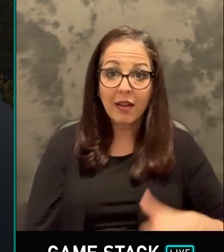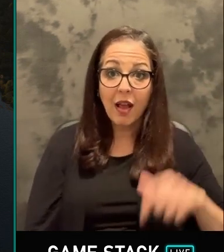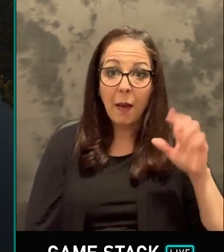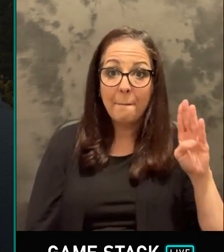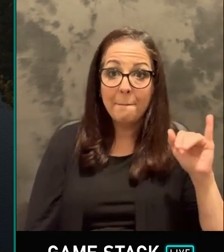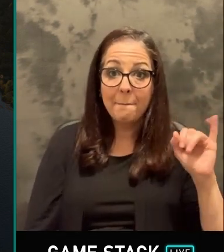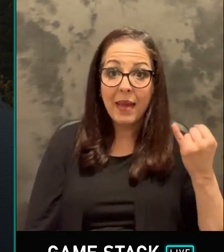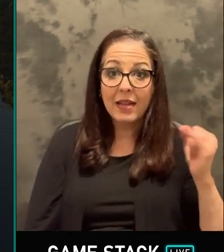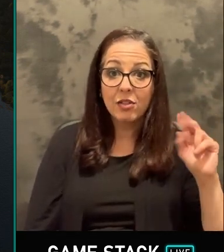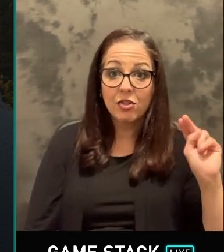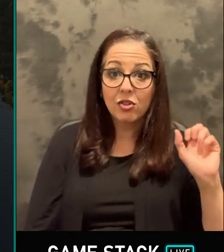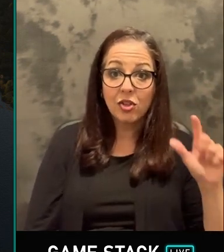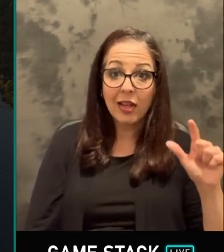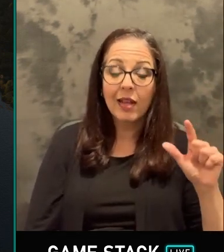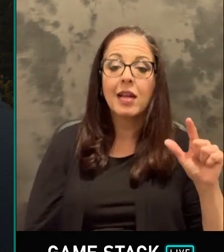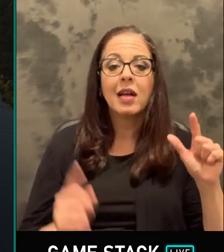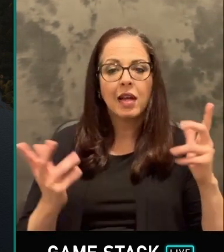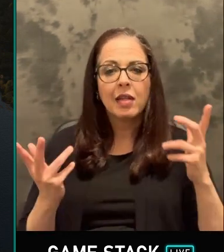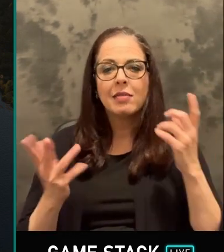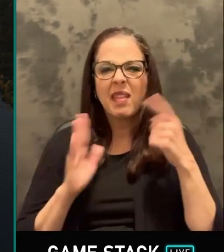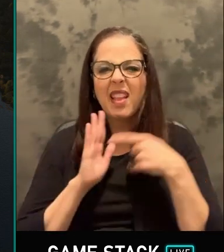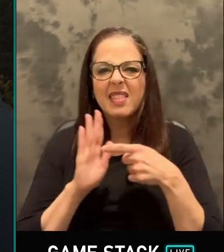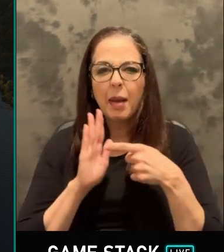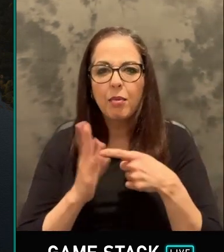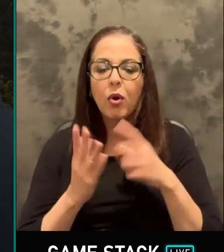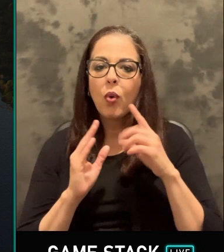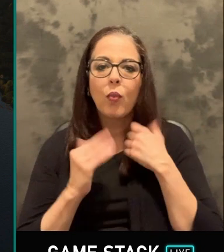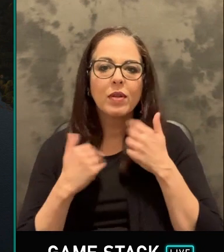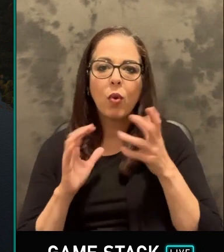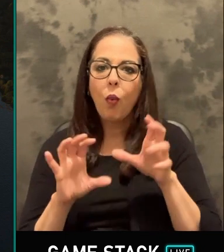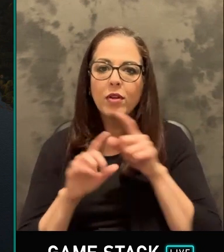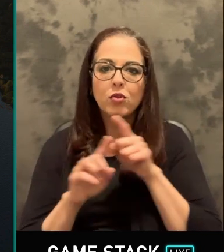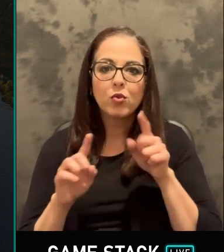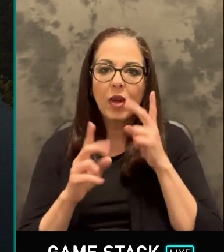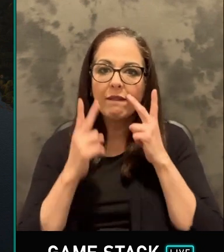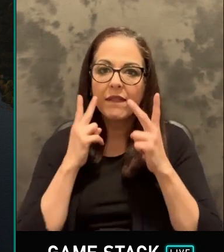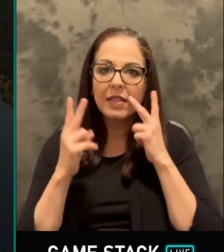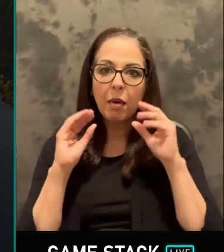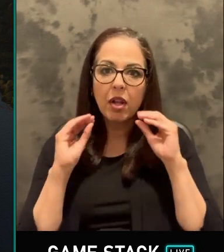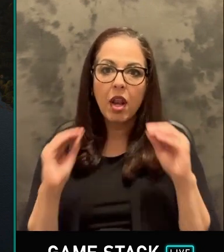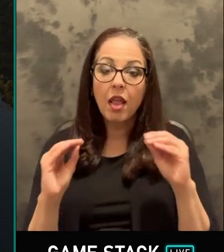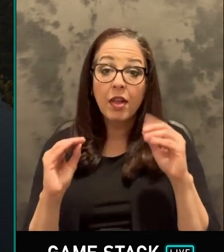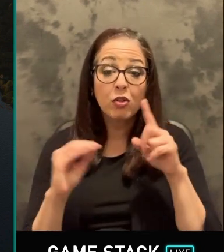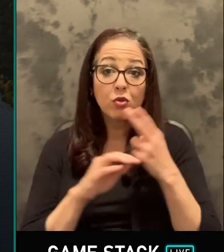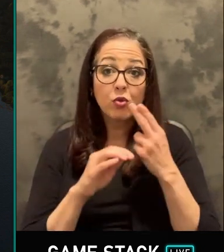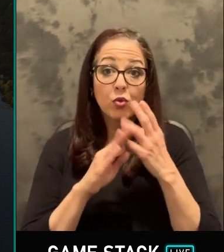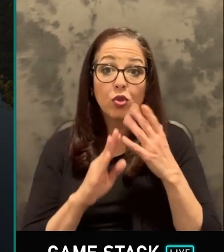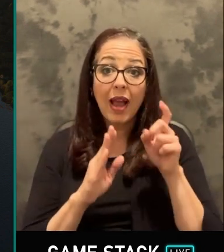visible instance, so that the user they won't have to select a server and they won't be separated